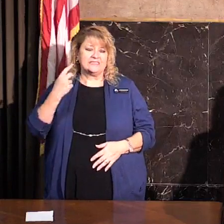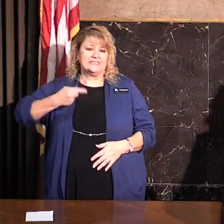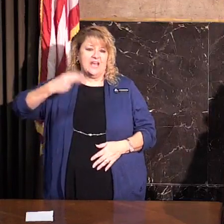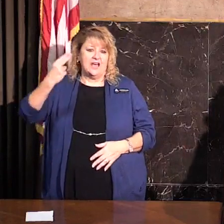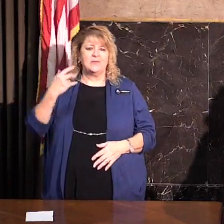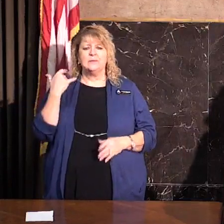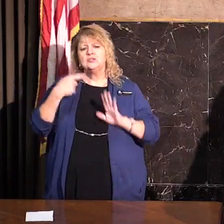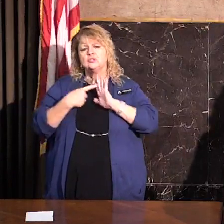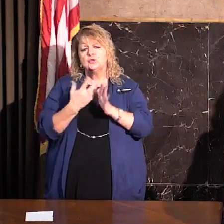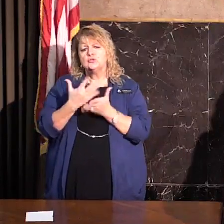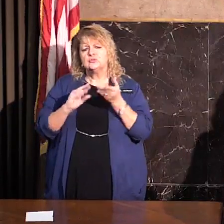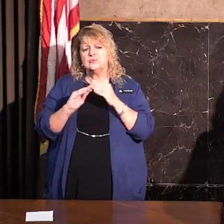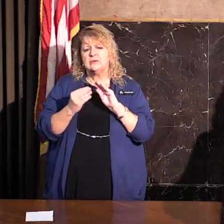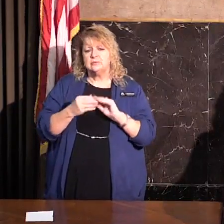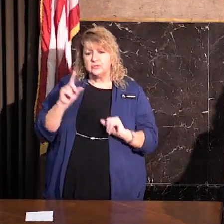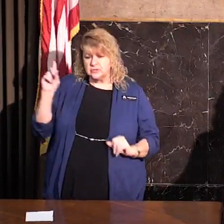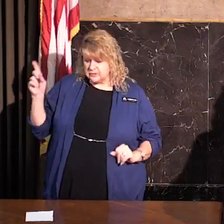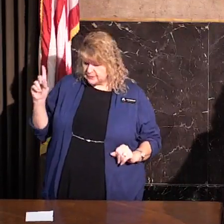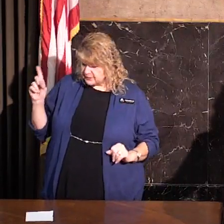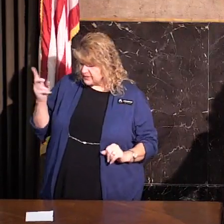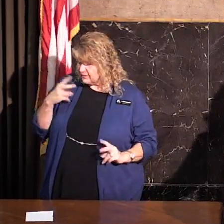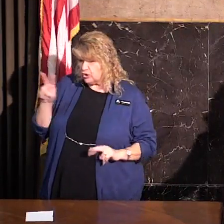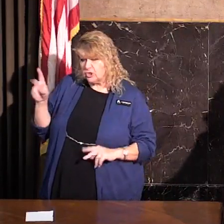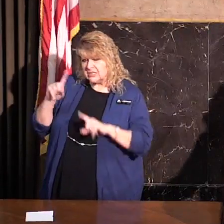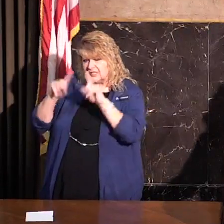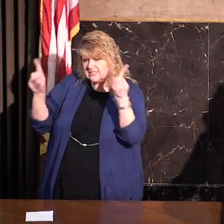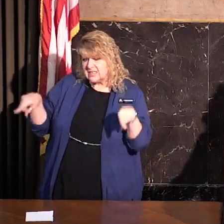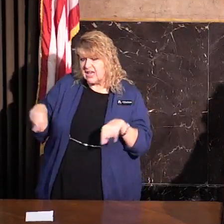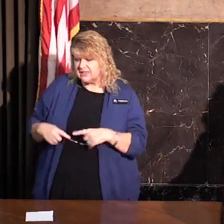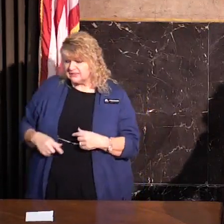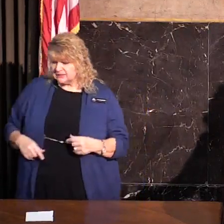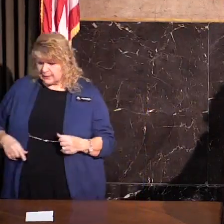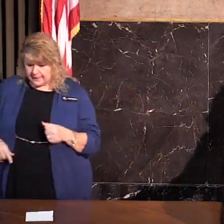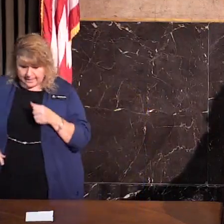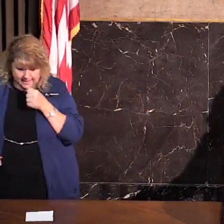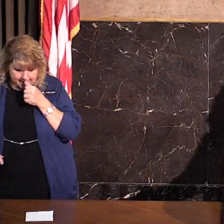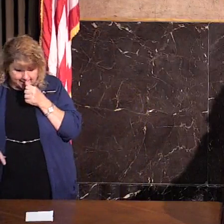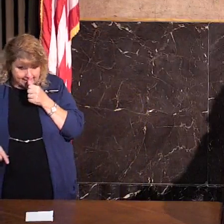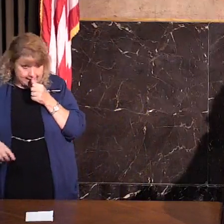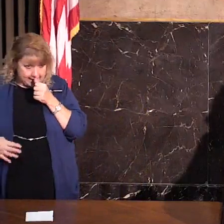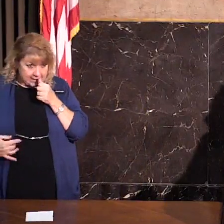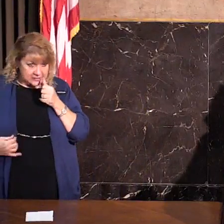walk through some data points on that. You can go to the next